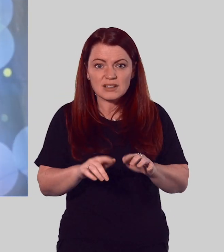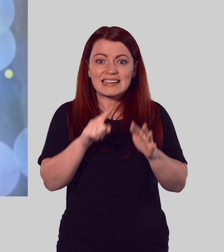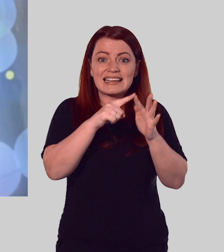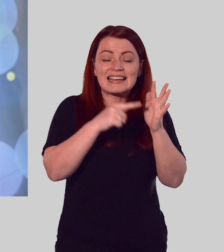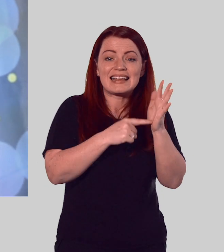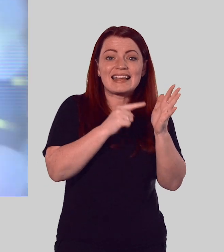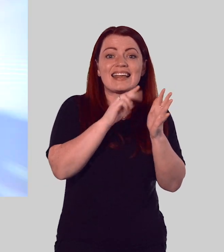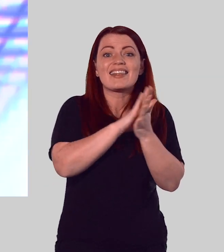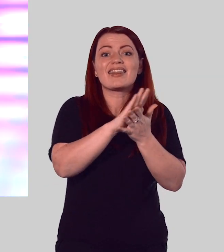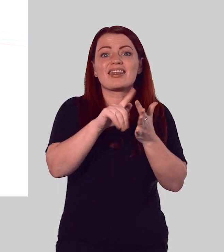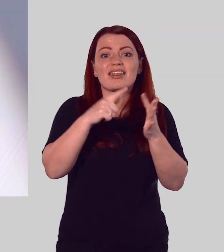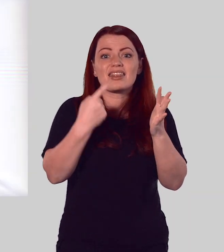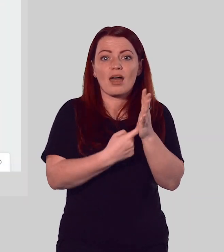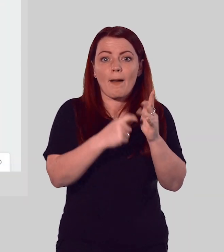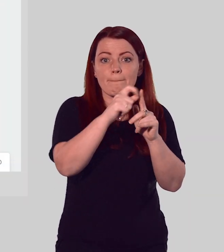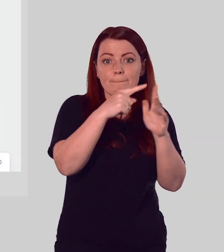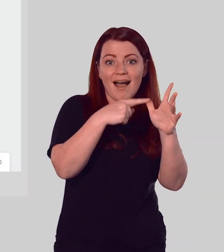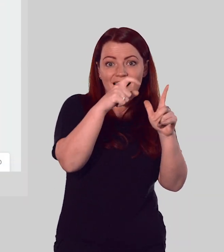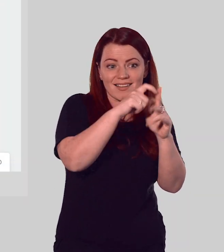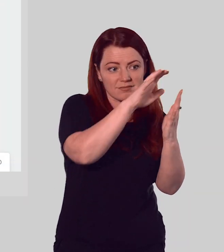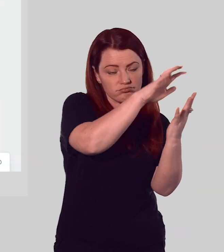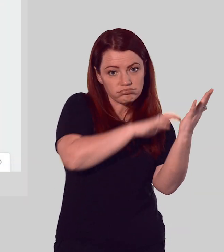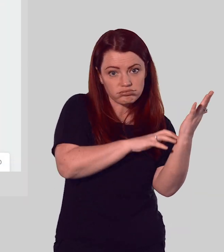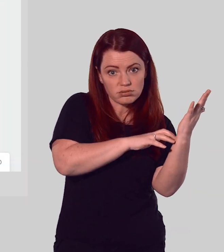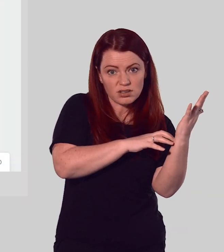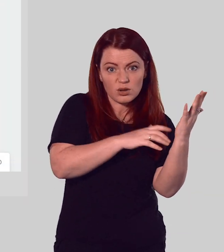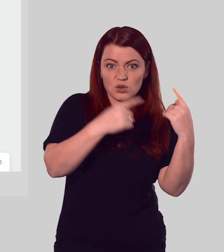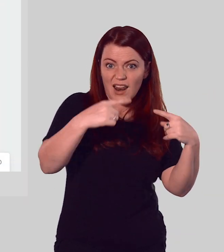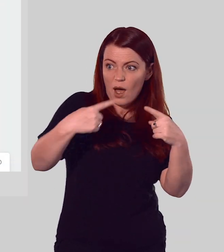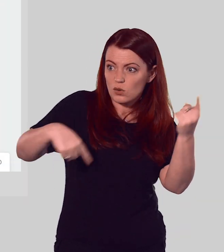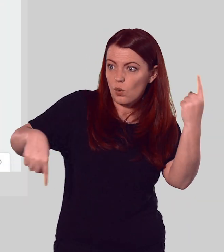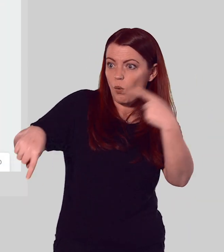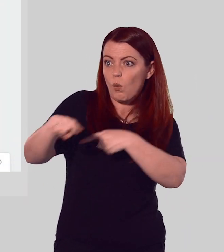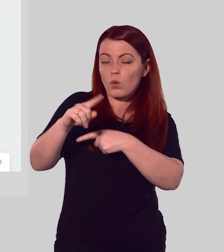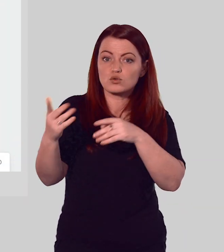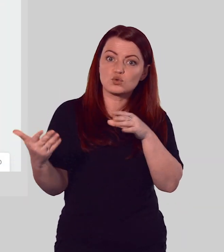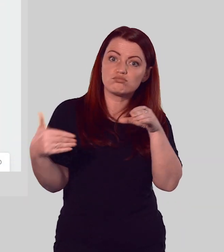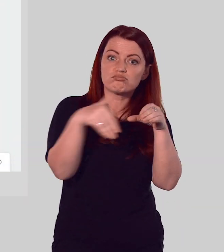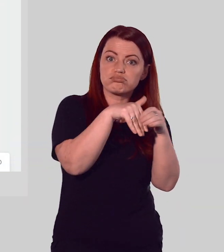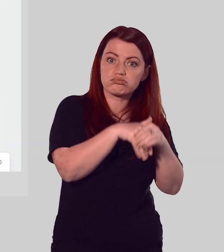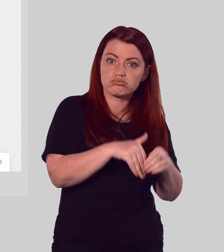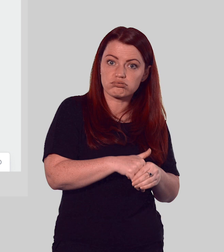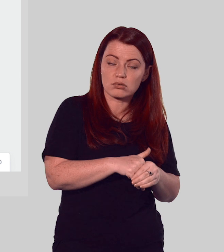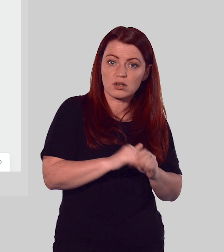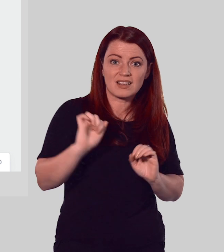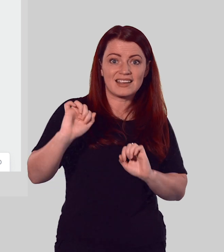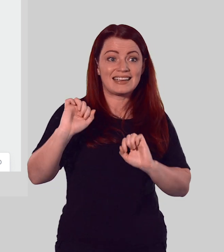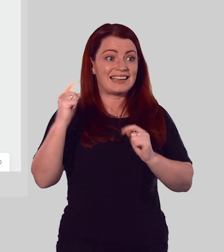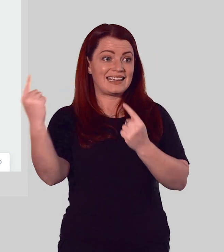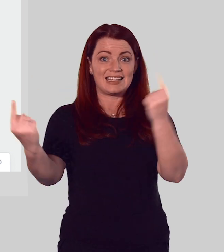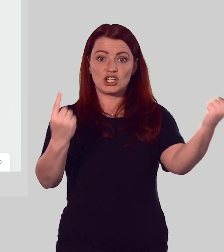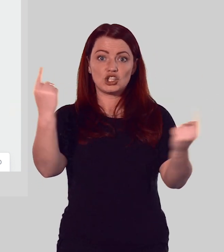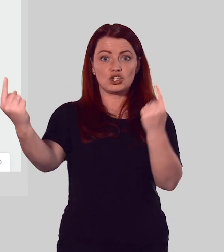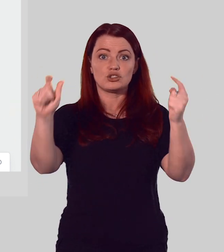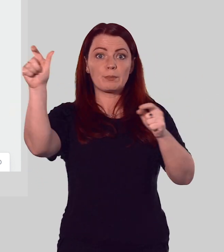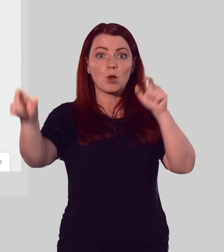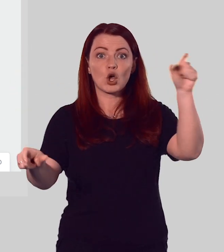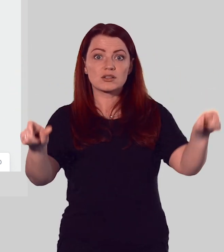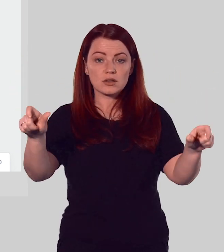like a script and each participant's text is a different colour to allow their distinct voice to be present.